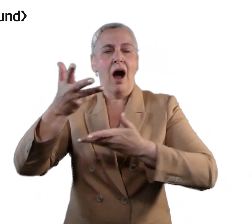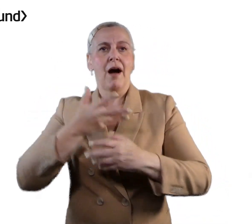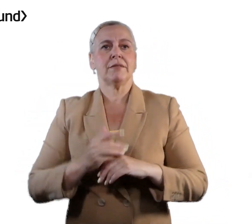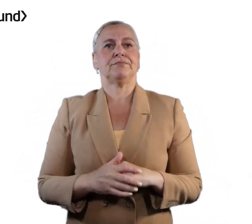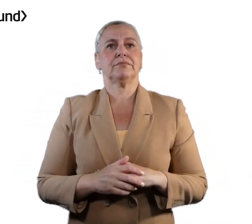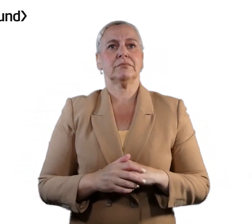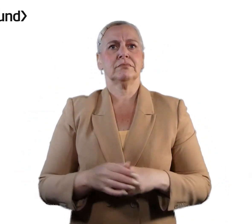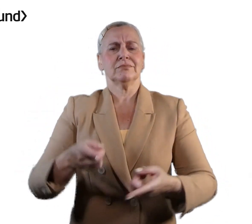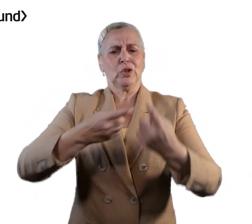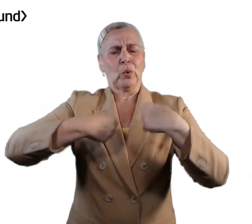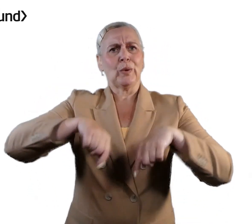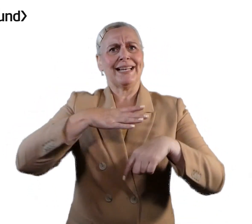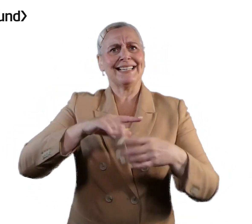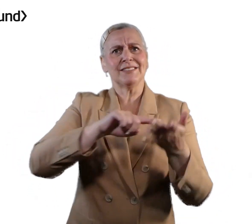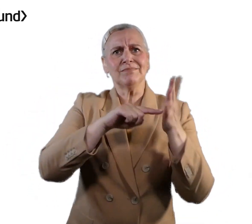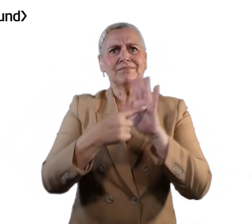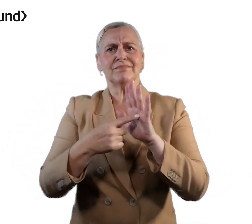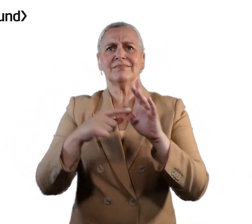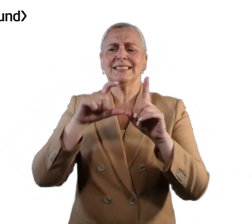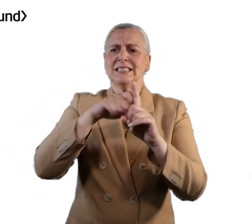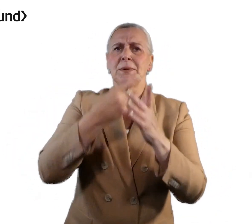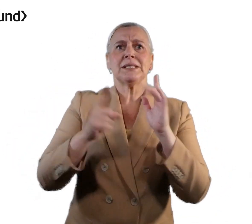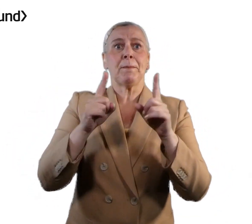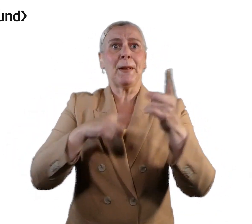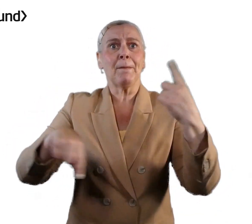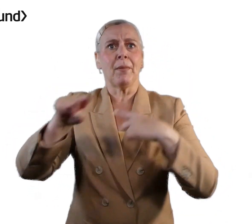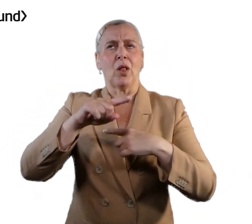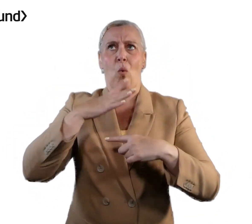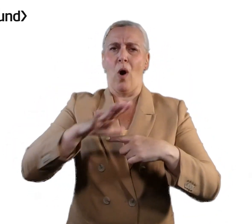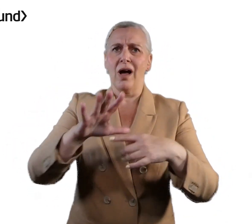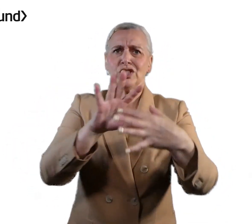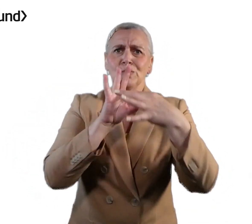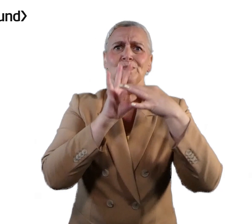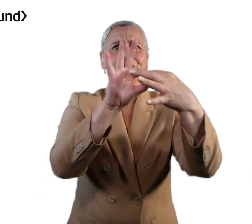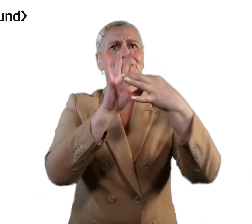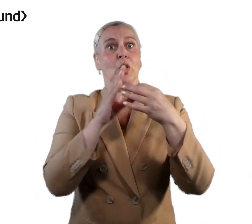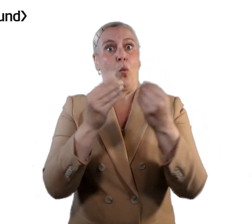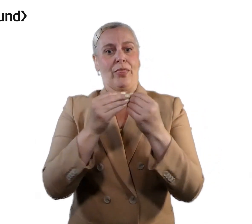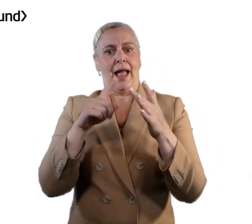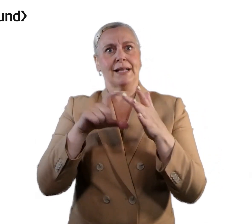We need to signal the willingness of Disabled people to engage with ICSs